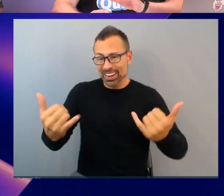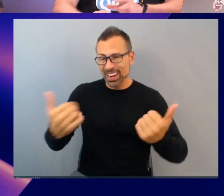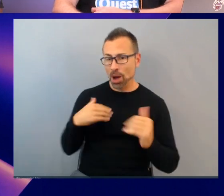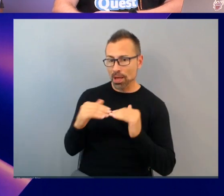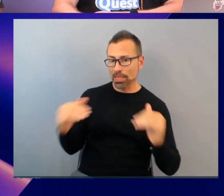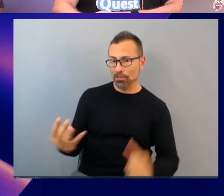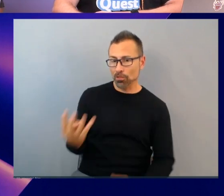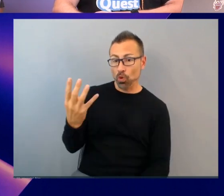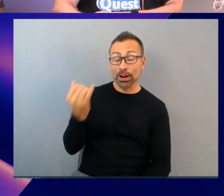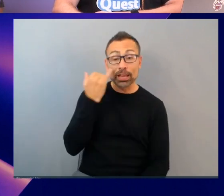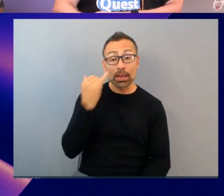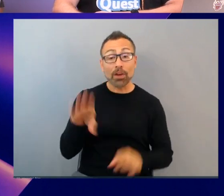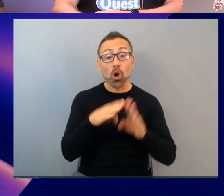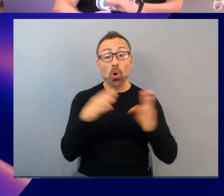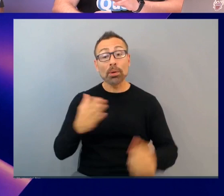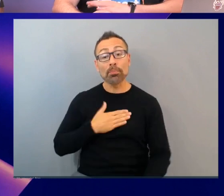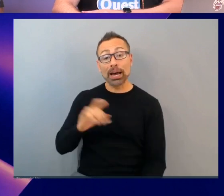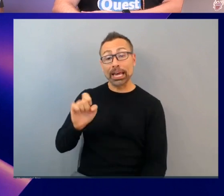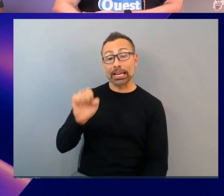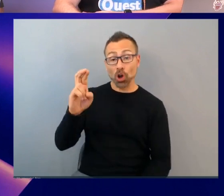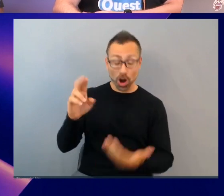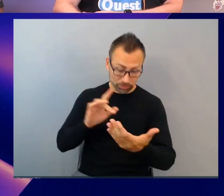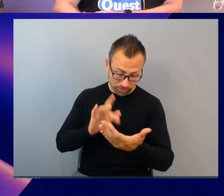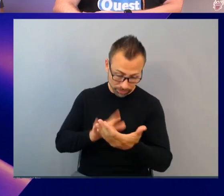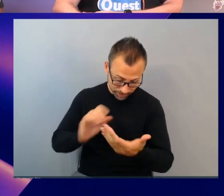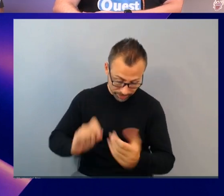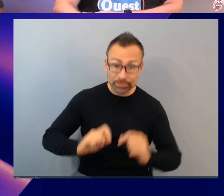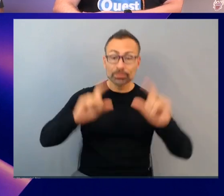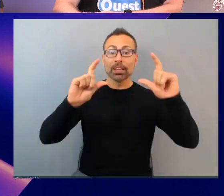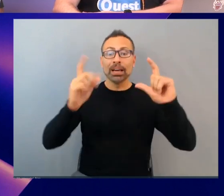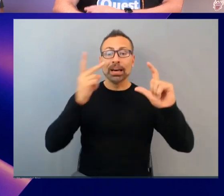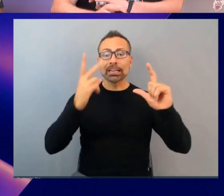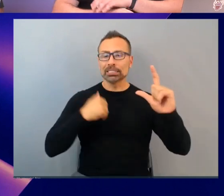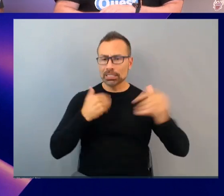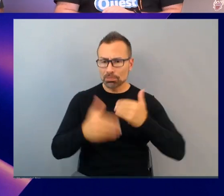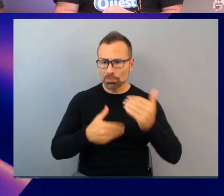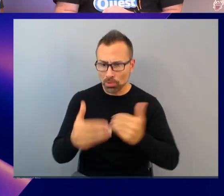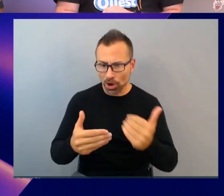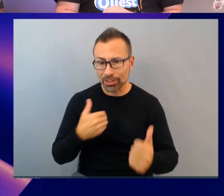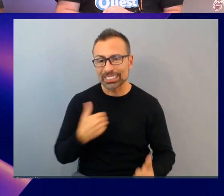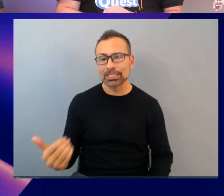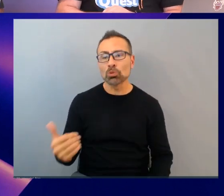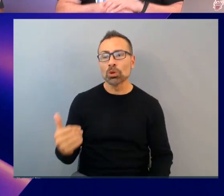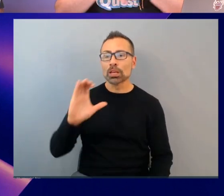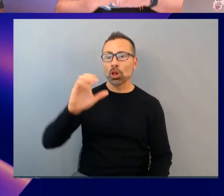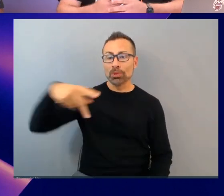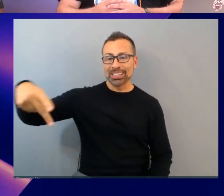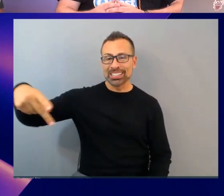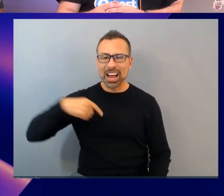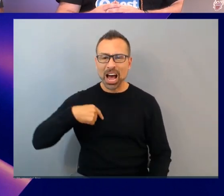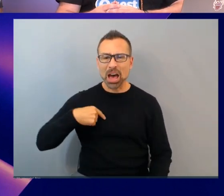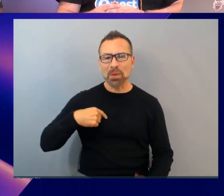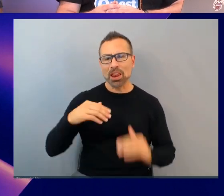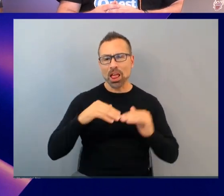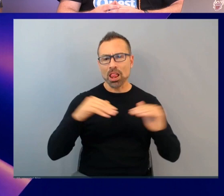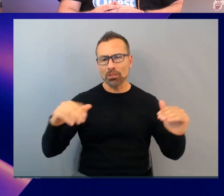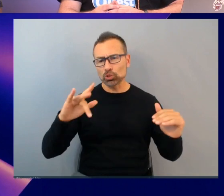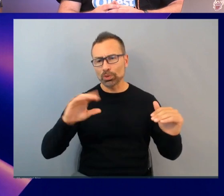I can see all my progress with the Cloud Practitioner level, I am 25%, but the game also has a feature, which are the pets.